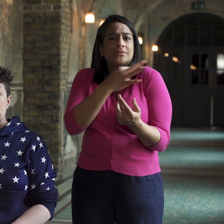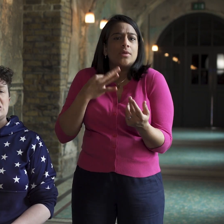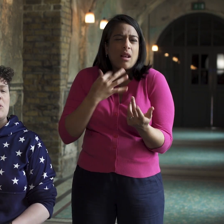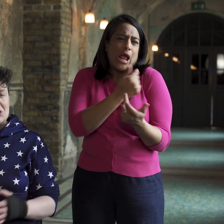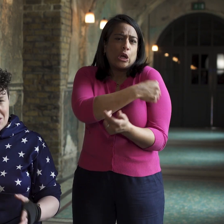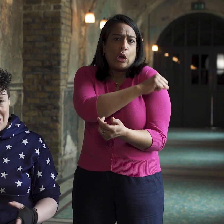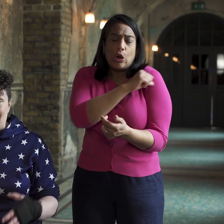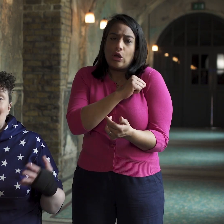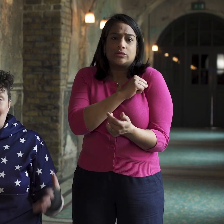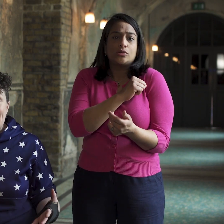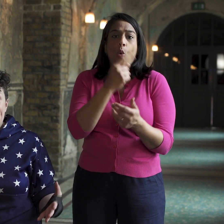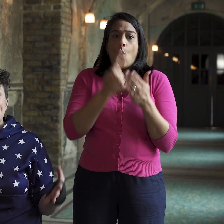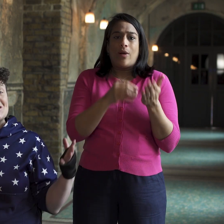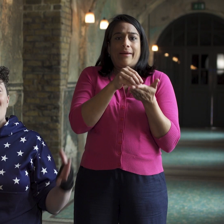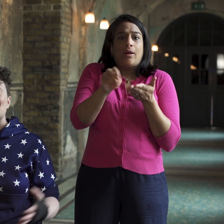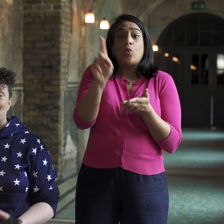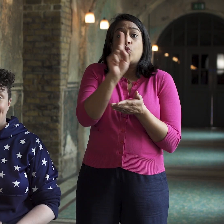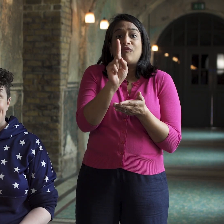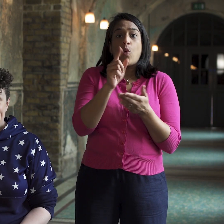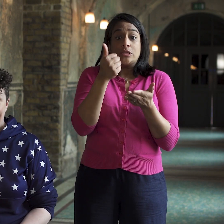Support starts when you are ready to start the working day.